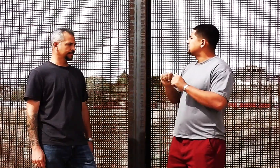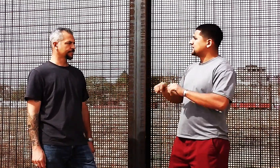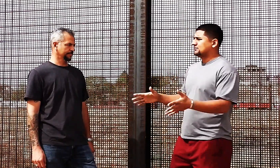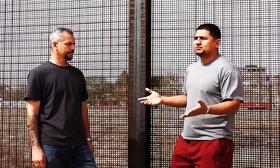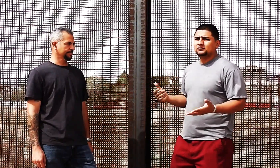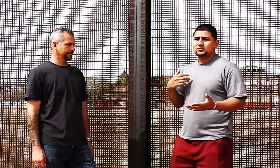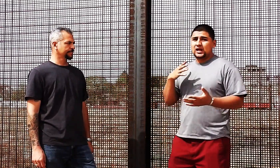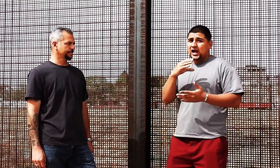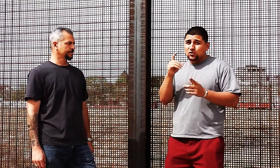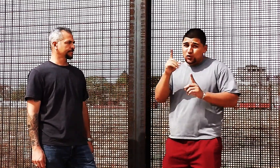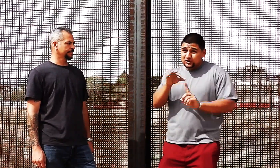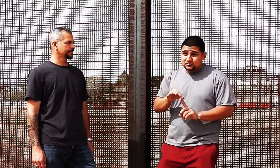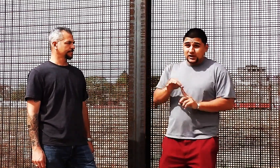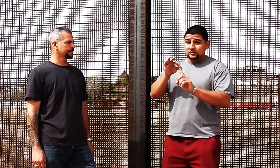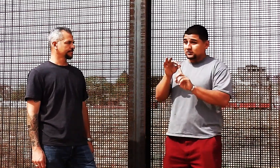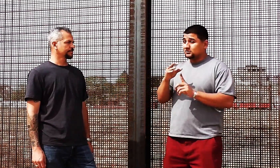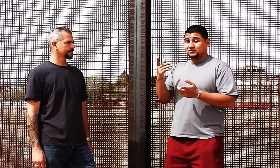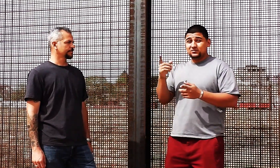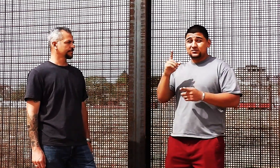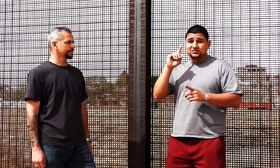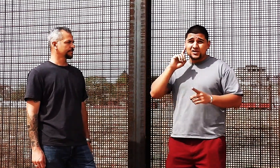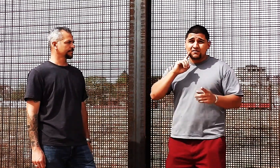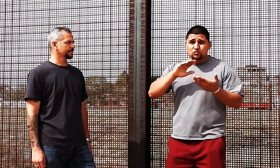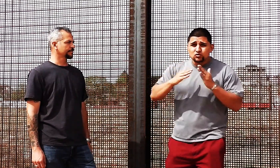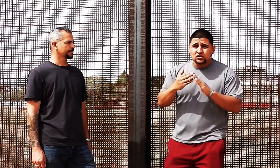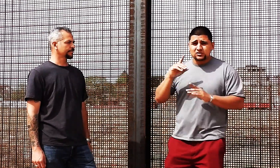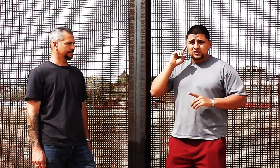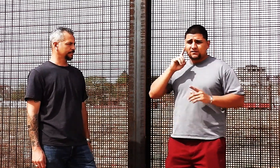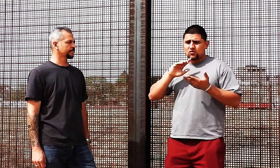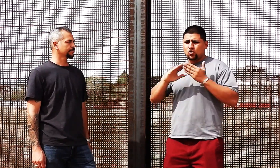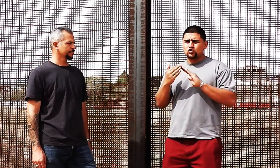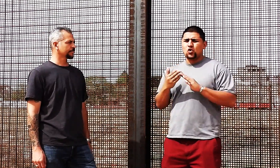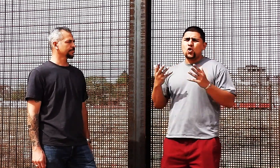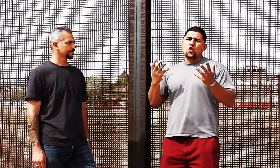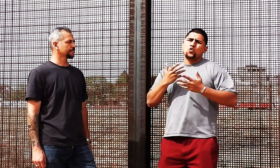And, especially with Deaf community. That is whole different picture.